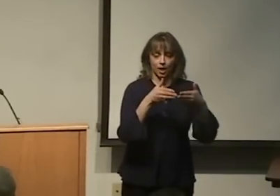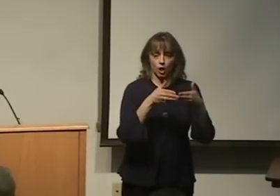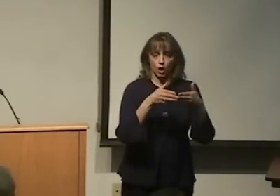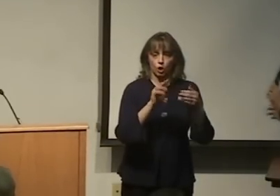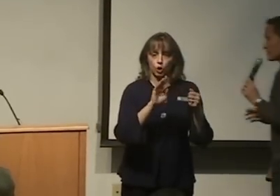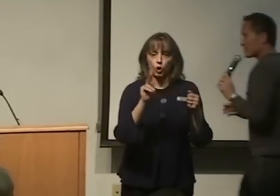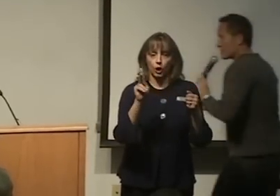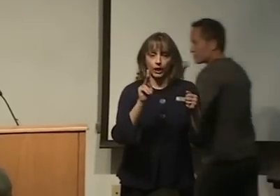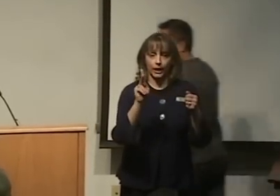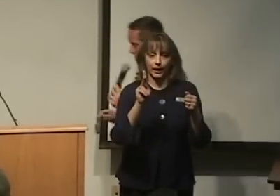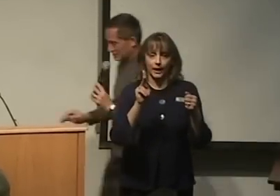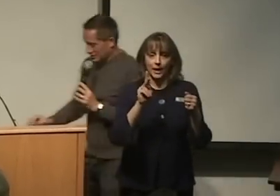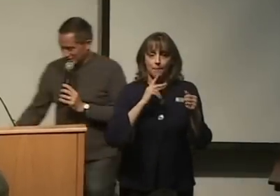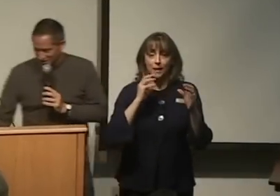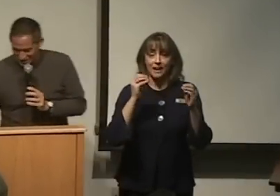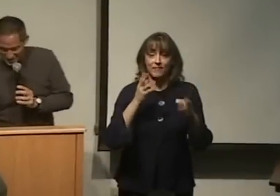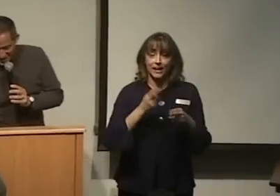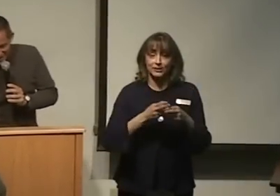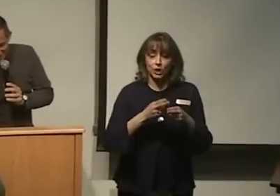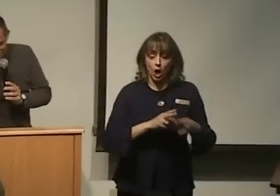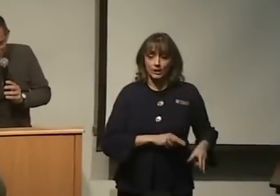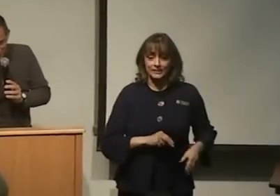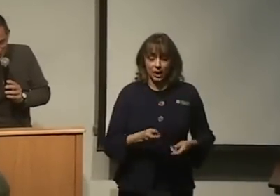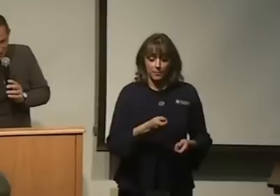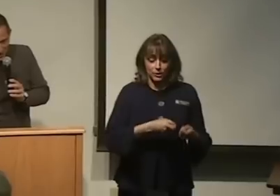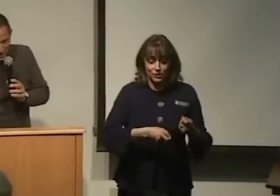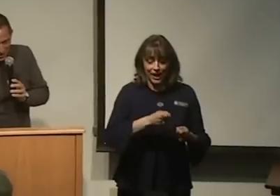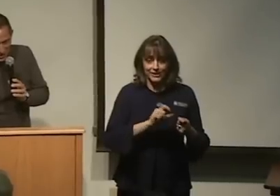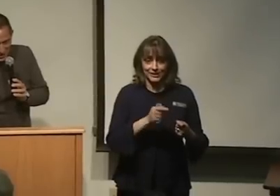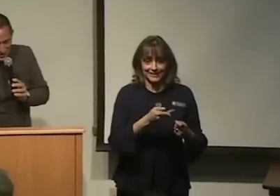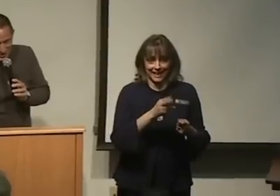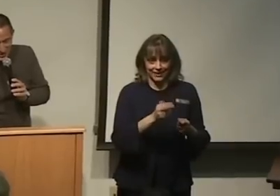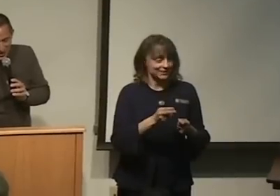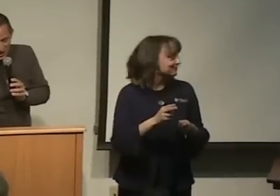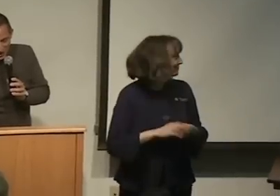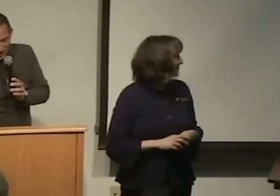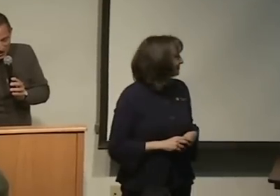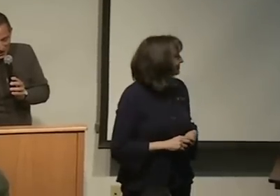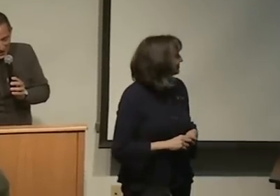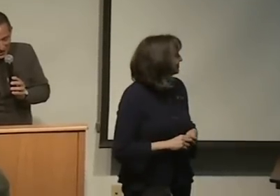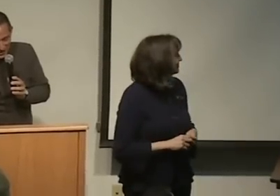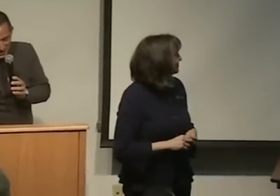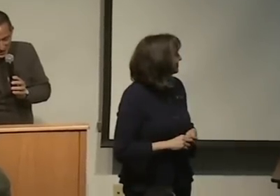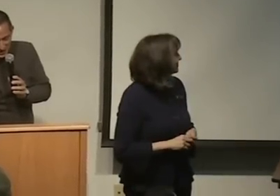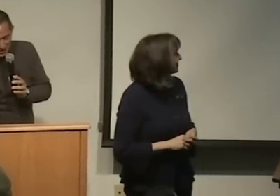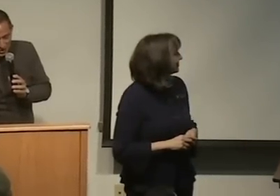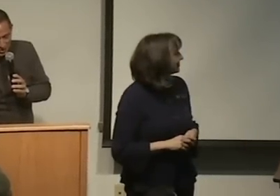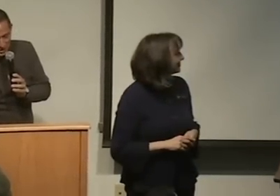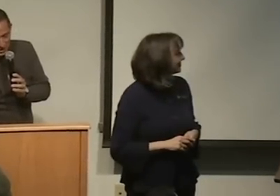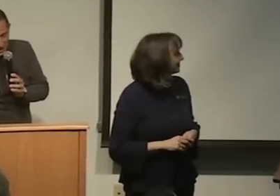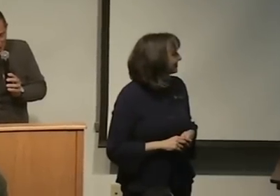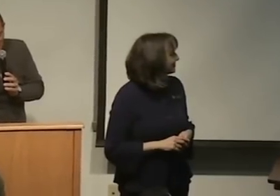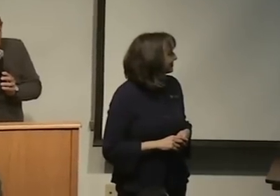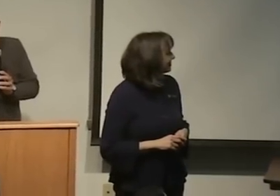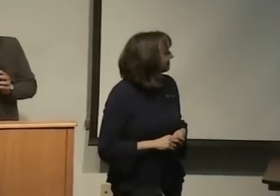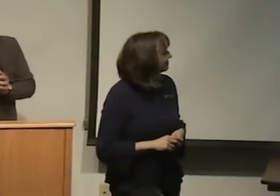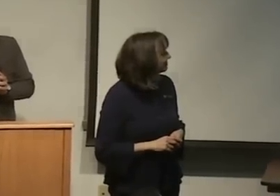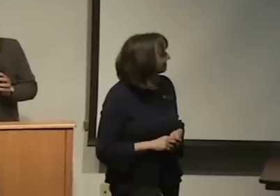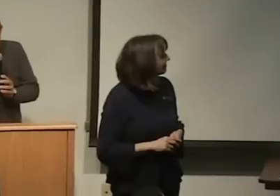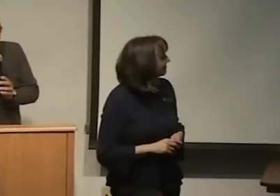It folds up, it goes away there. You can see here's a large class. You can see it there in the corner. And then this is actually a room that looked exactly like this.